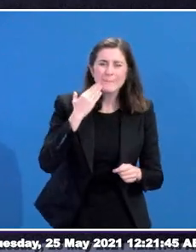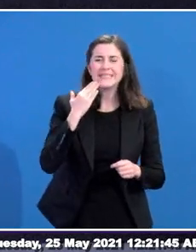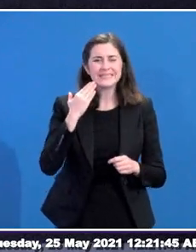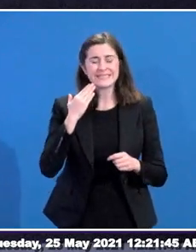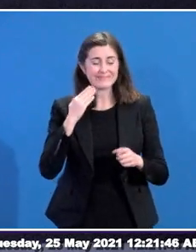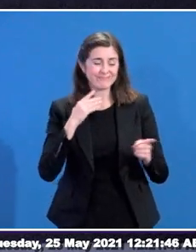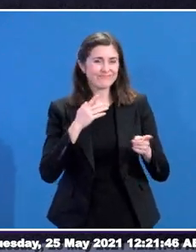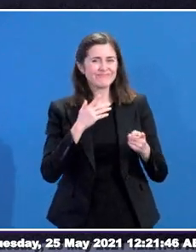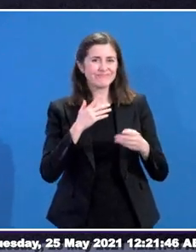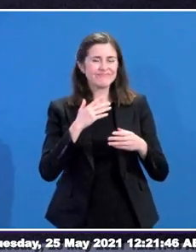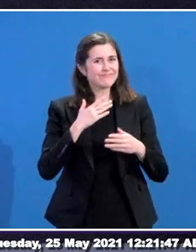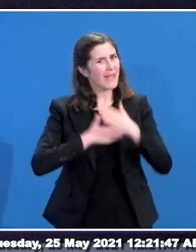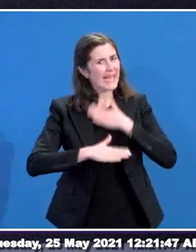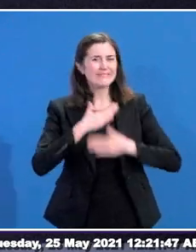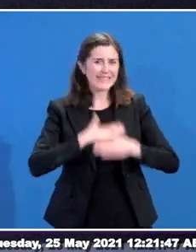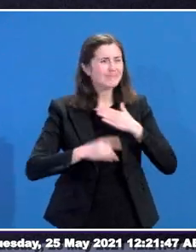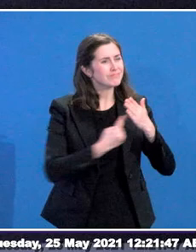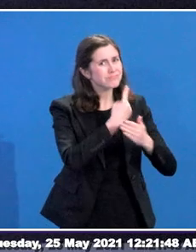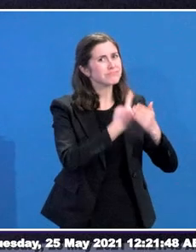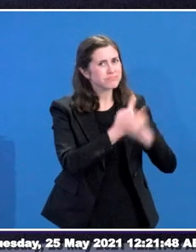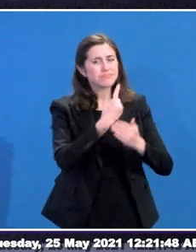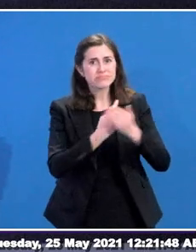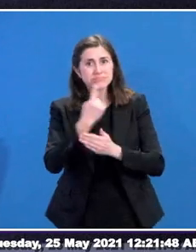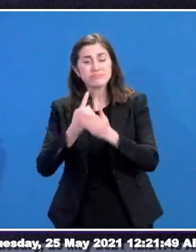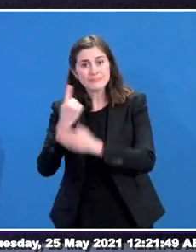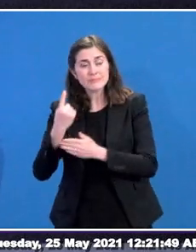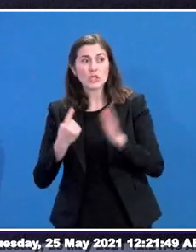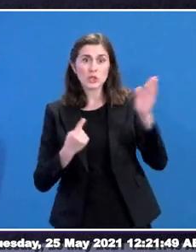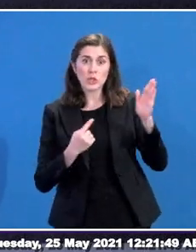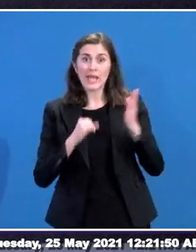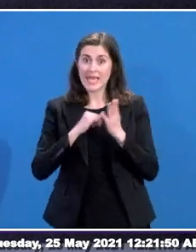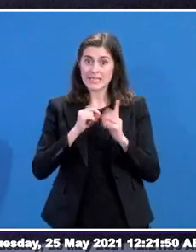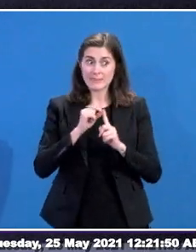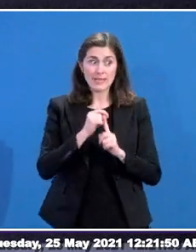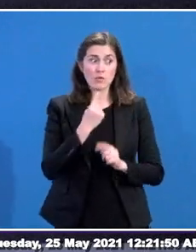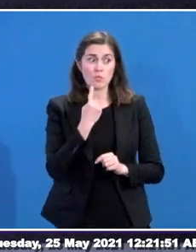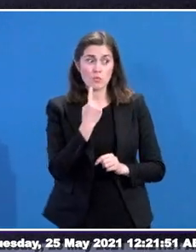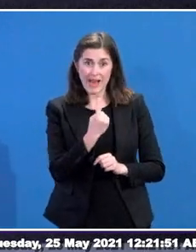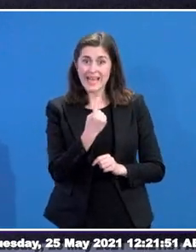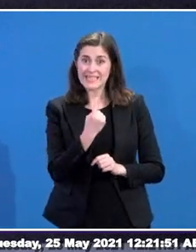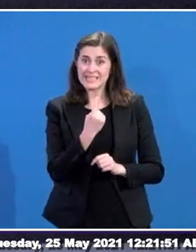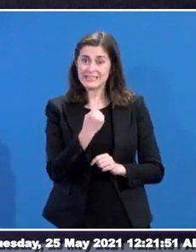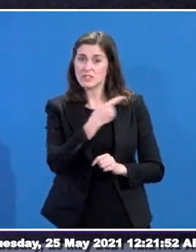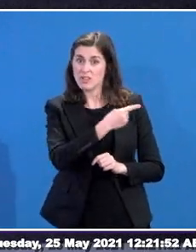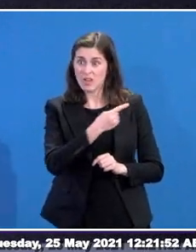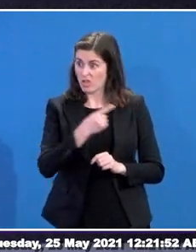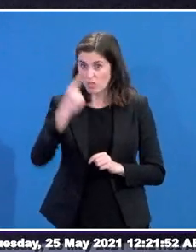And so, (CROSSTALK) You thought, was going to be a good fit? Yes.